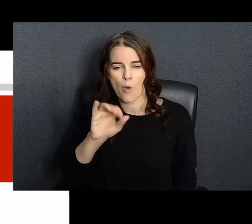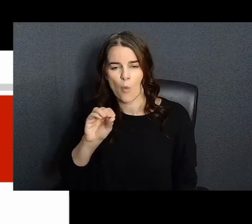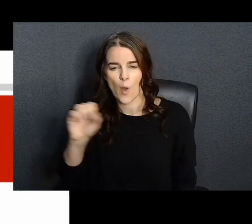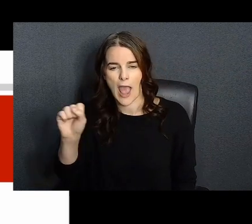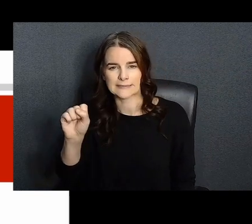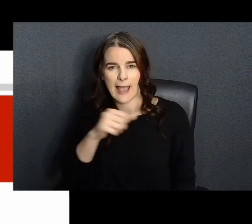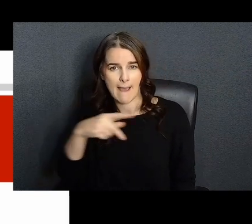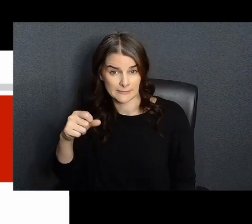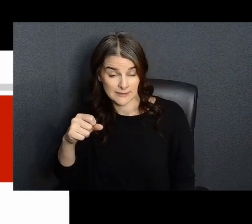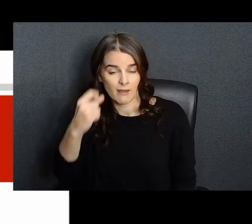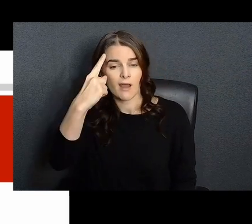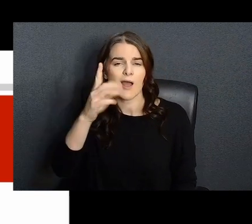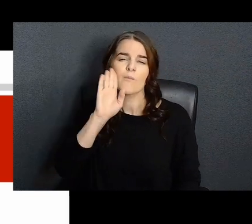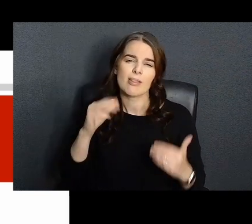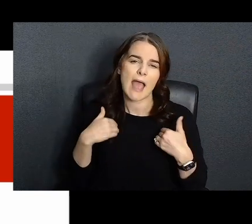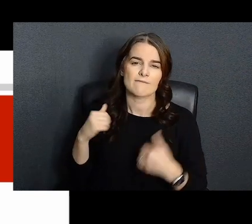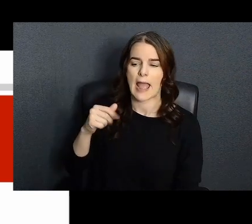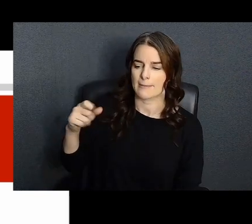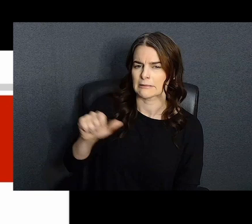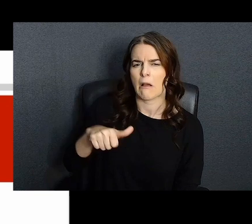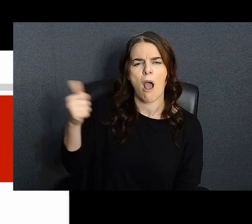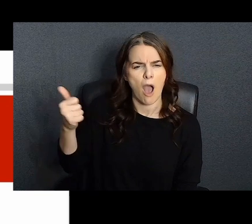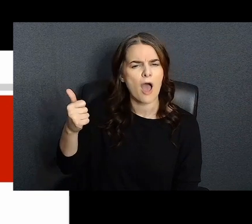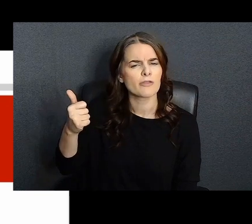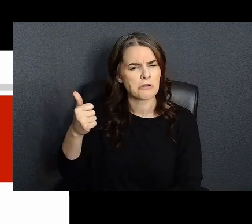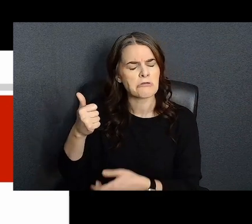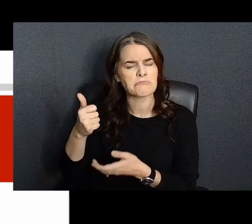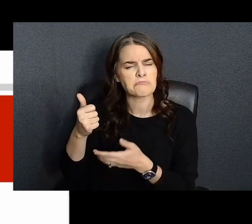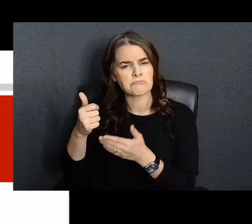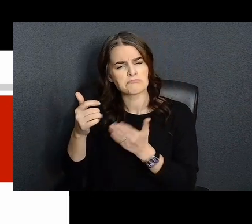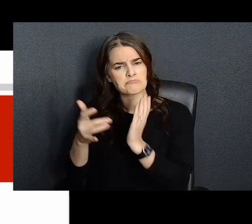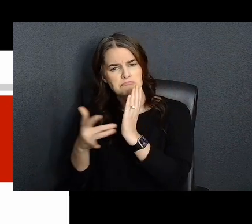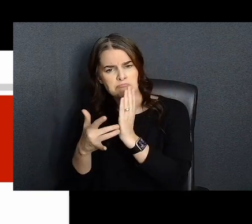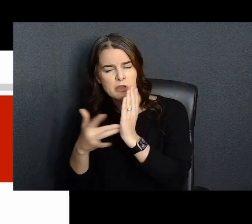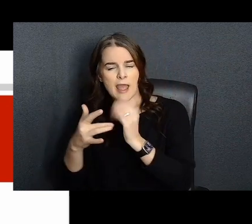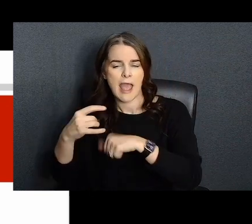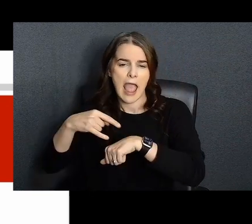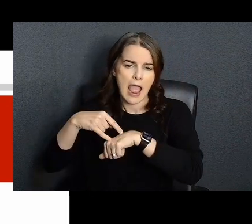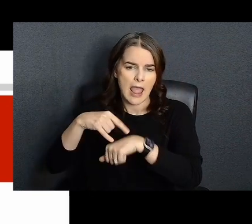there are also apps that are available on other platforms such as Android. Microsoft tablets.